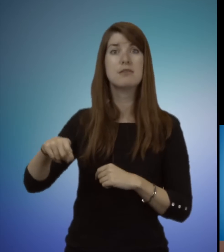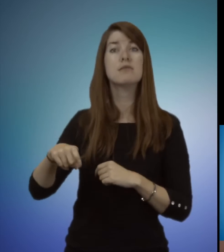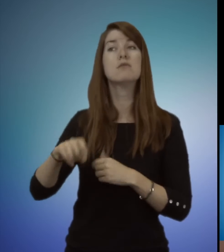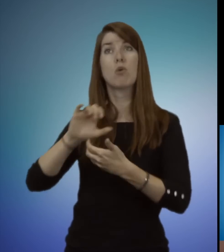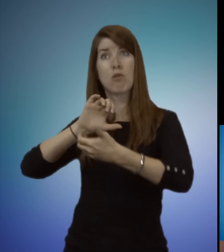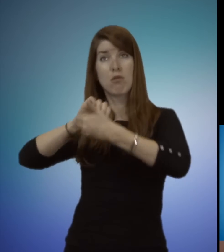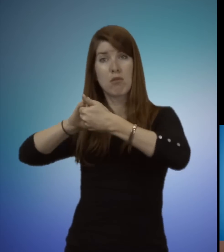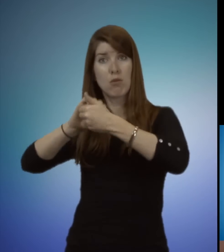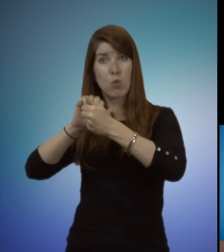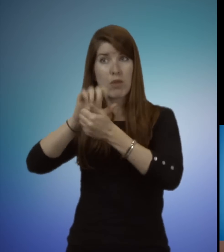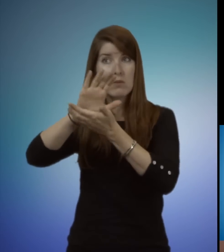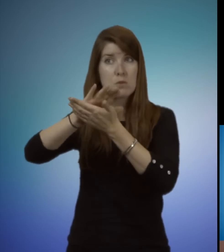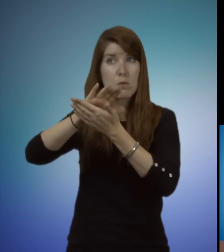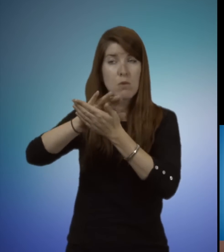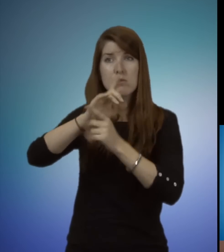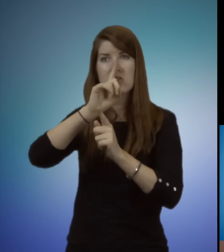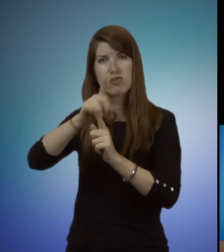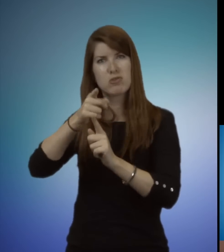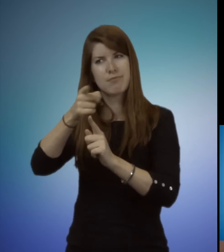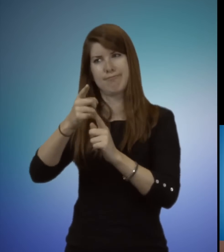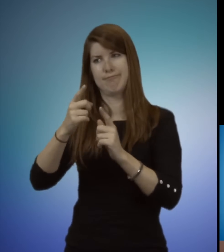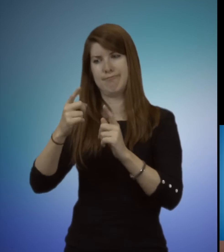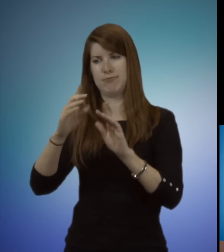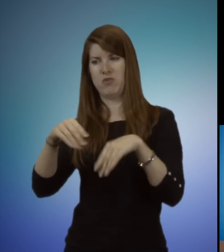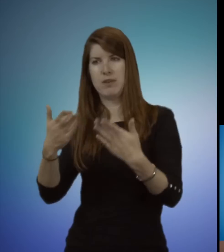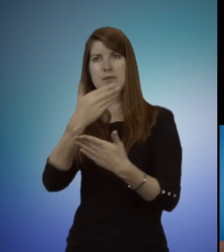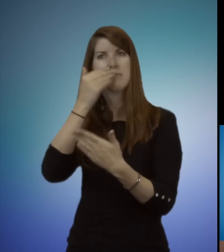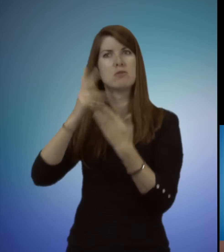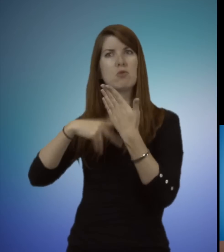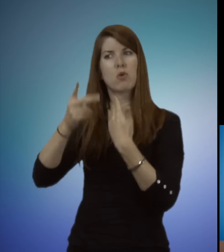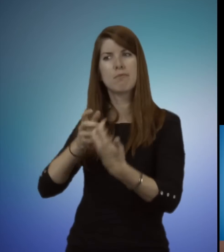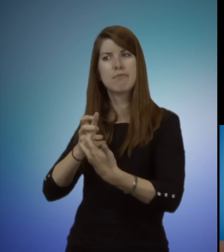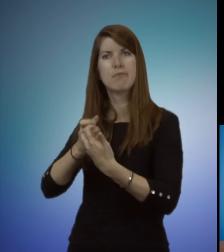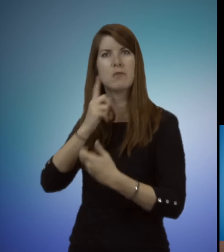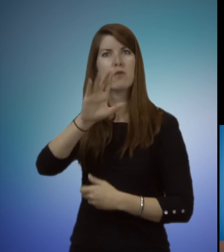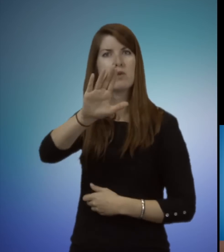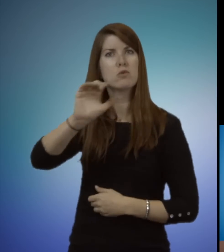with the school, make sure that you're getting the program that you feel is best for your child.